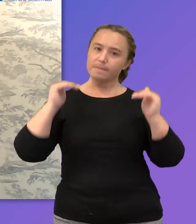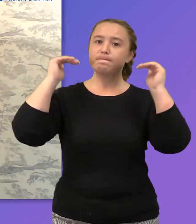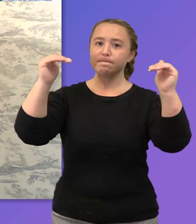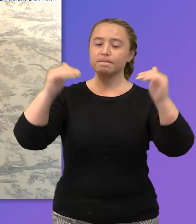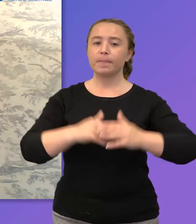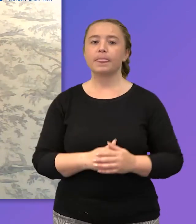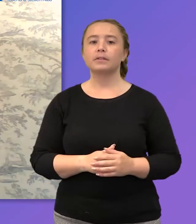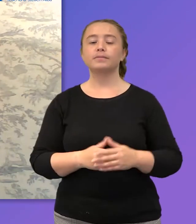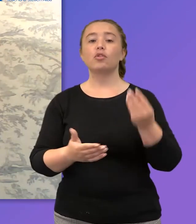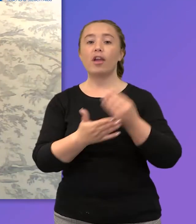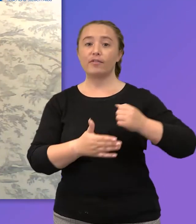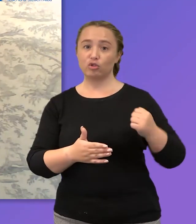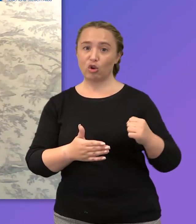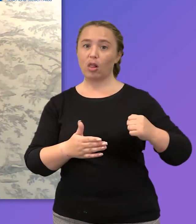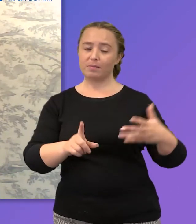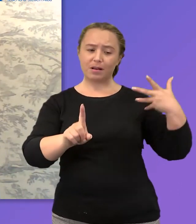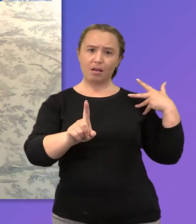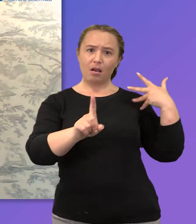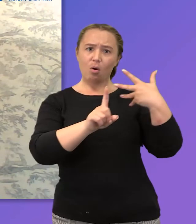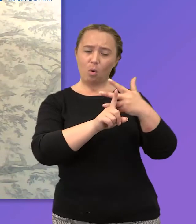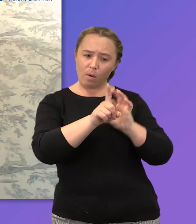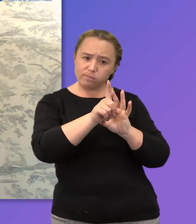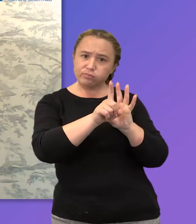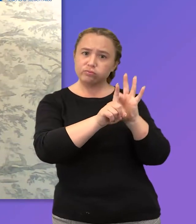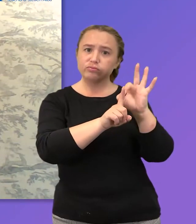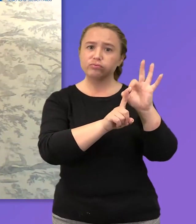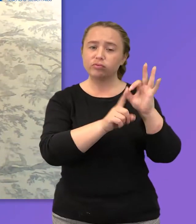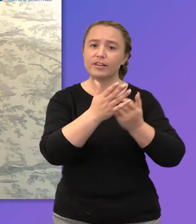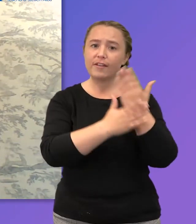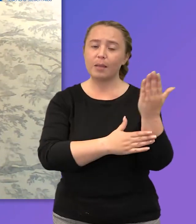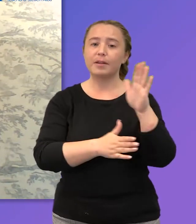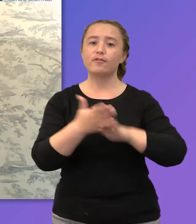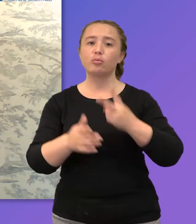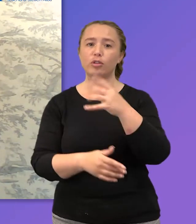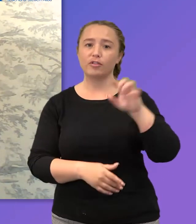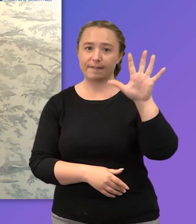the next level. Revenue Scotland has come a long way in its development since 2015 and